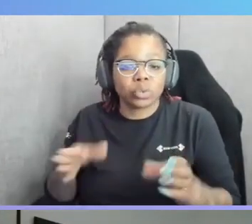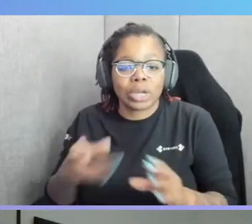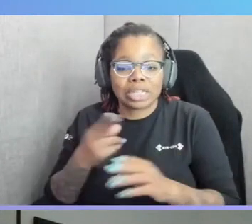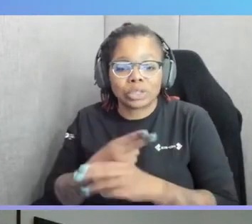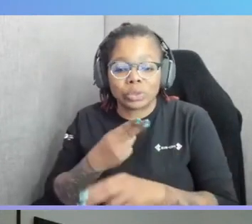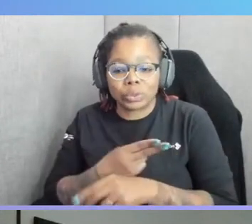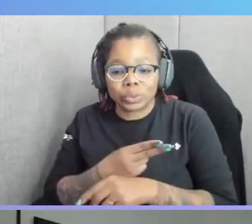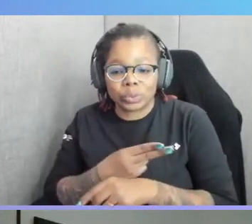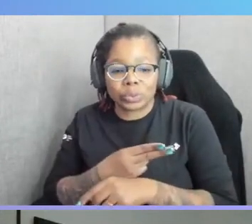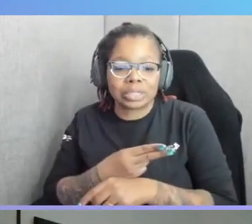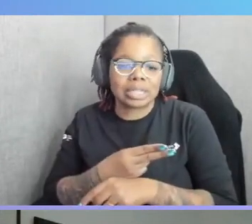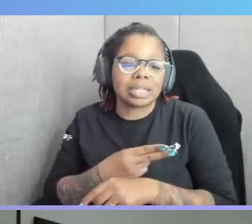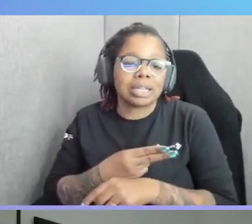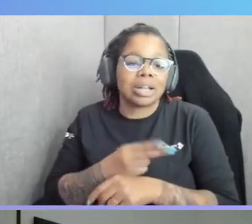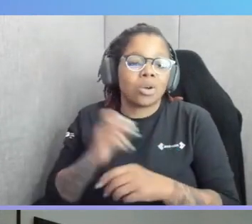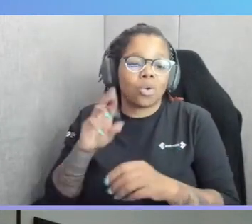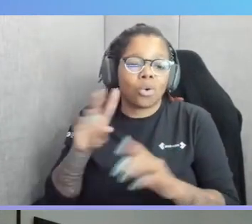use um or to provide those additional visual details. We'd